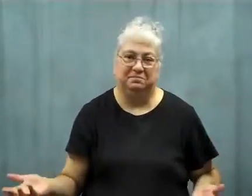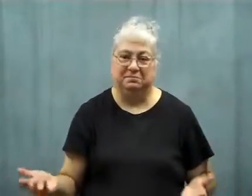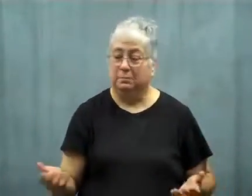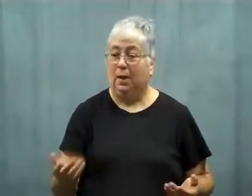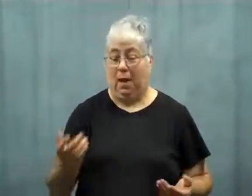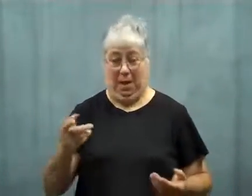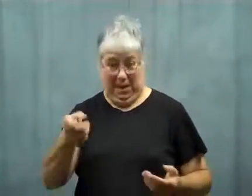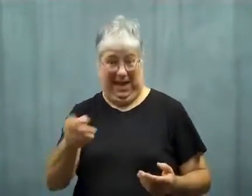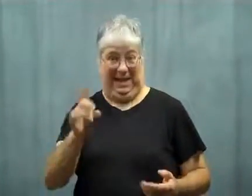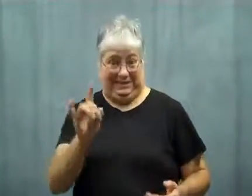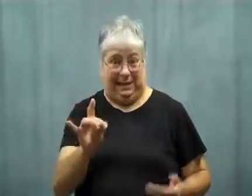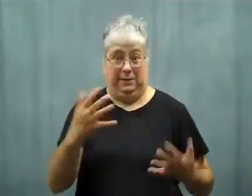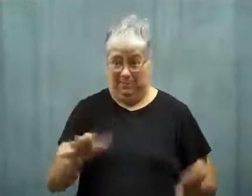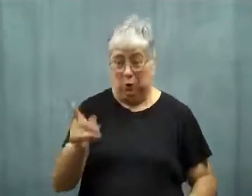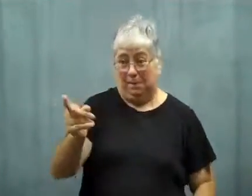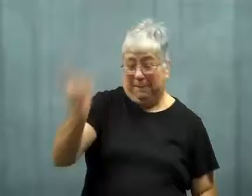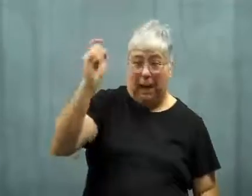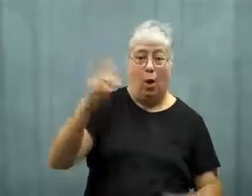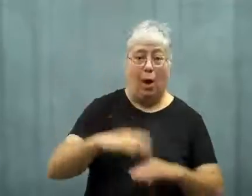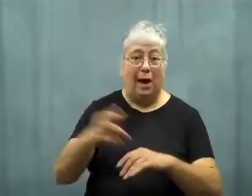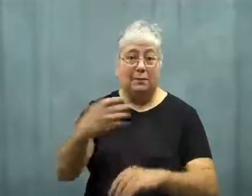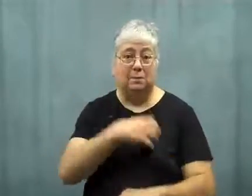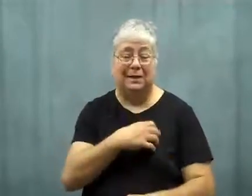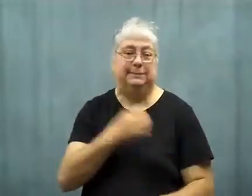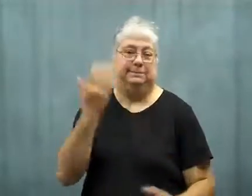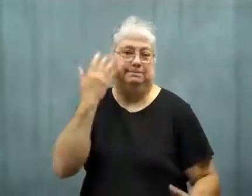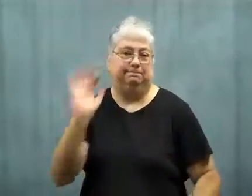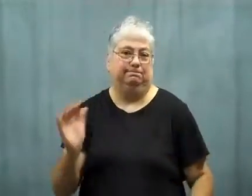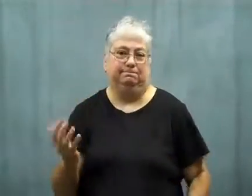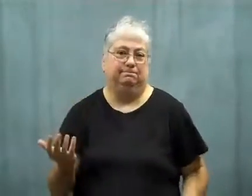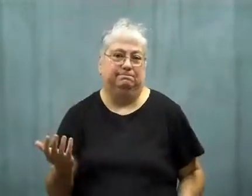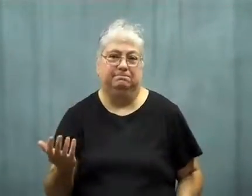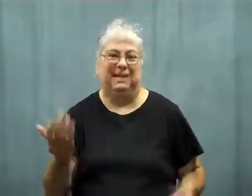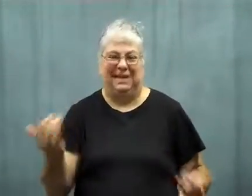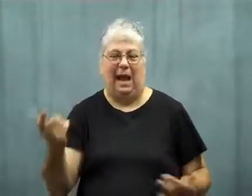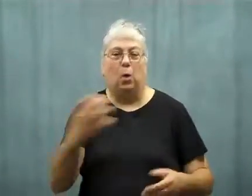It's not known if he actually opened fire on the officers.